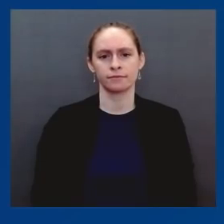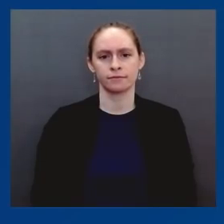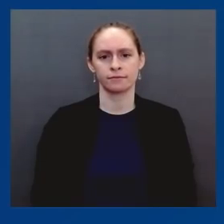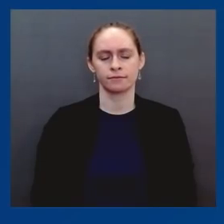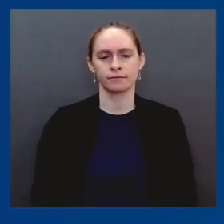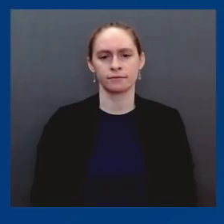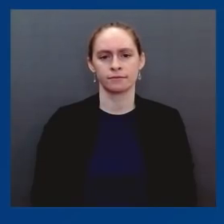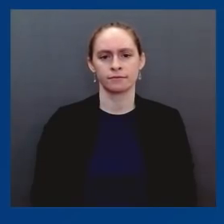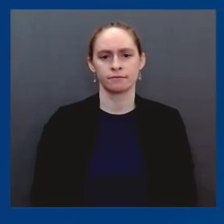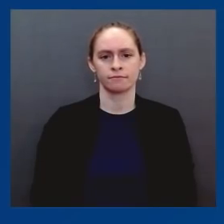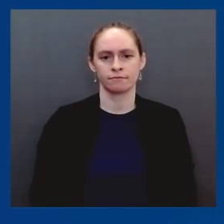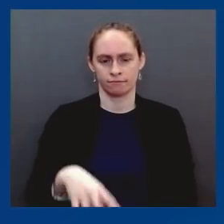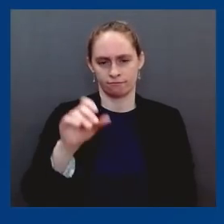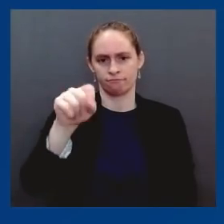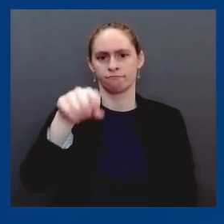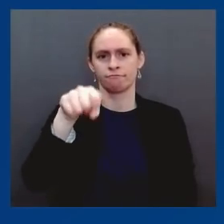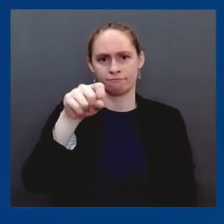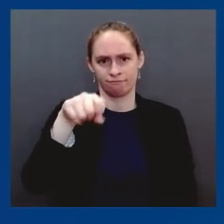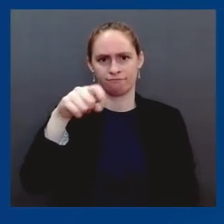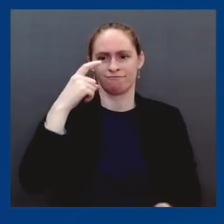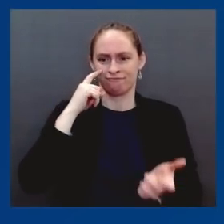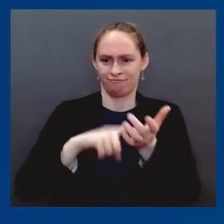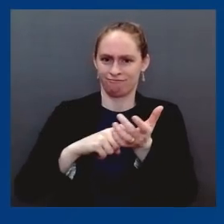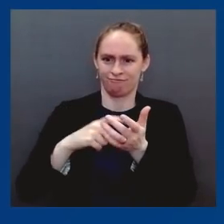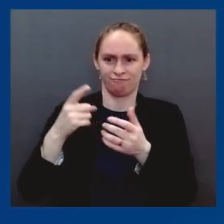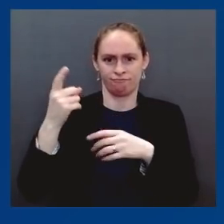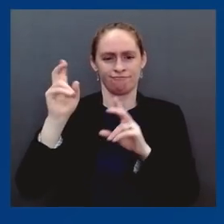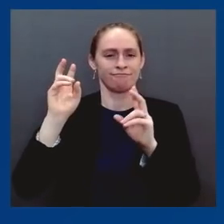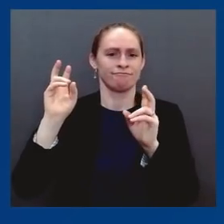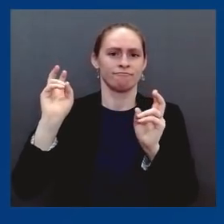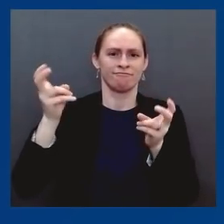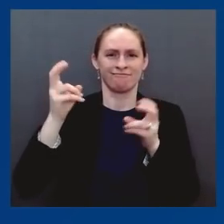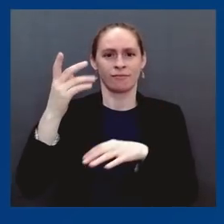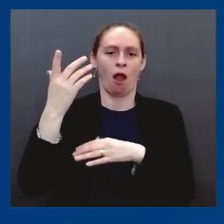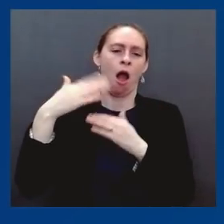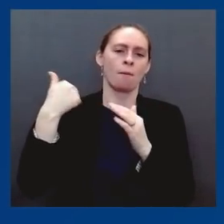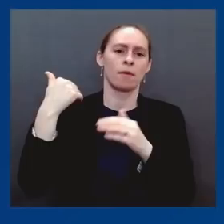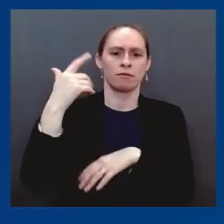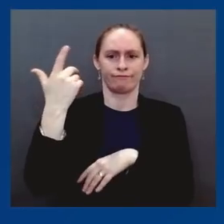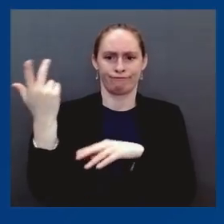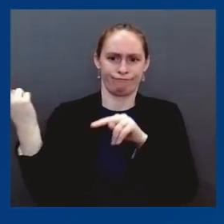and deaths are lagging indicators. However, the pattern and disparity